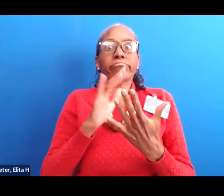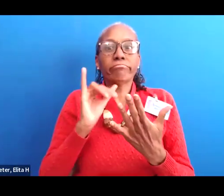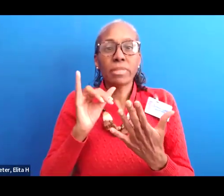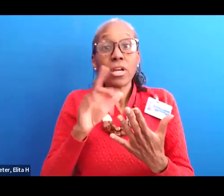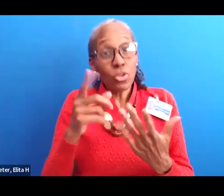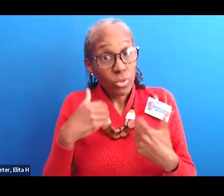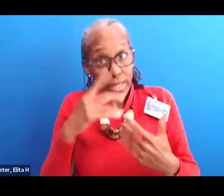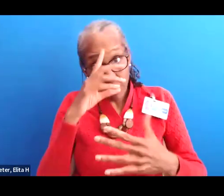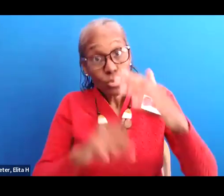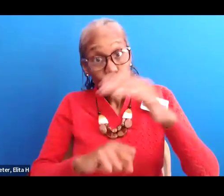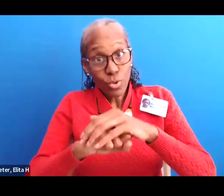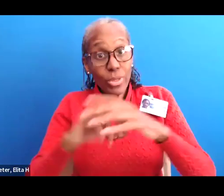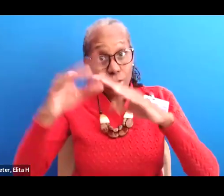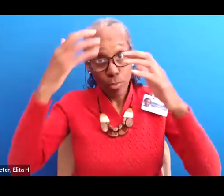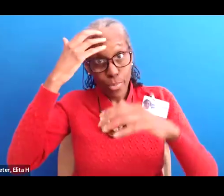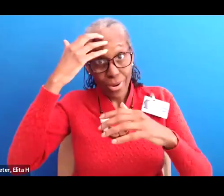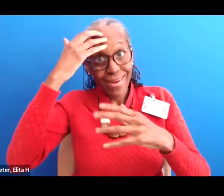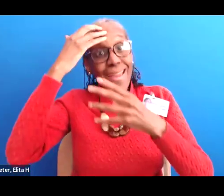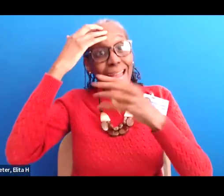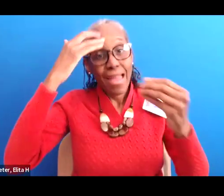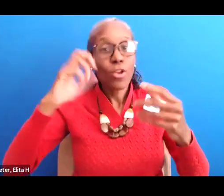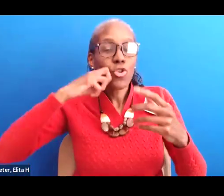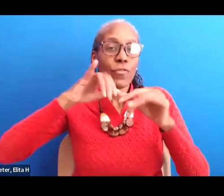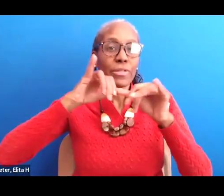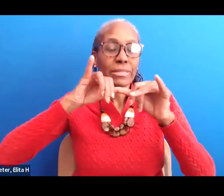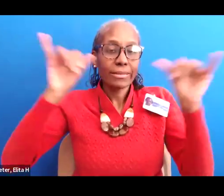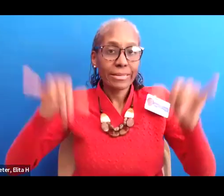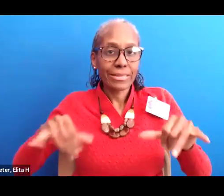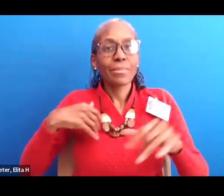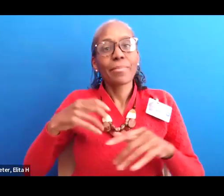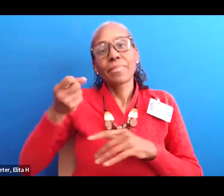can have a stroke in your brain, but you the nervous system has a spinal cord in it as well.